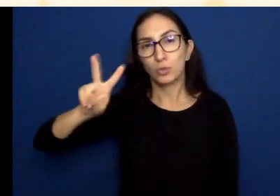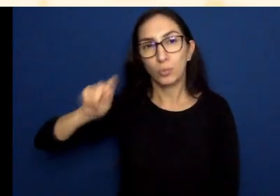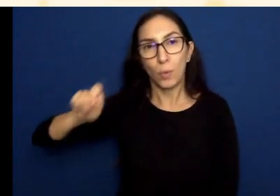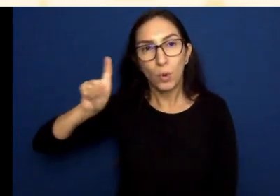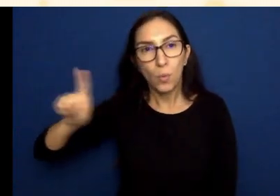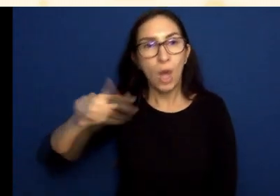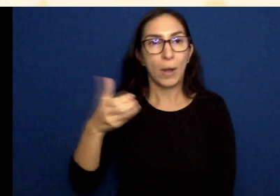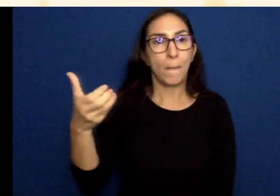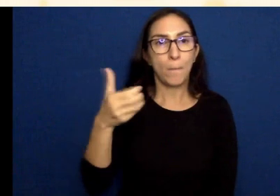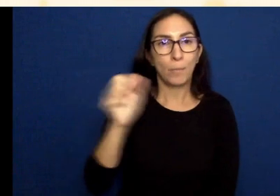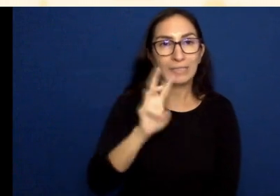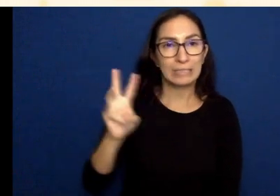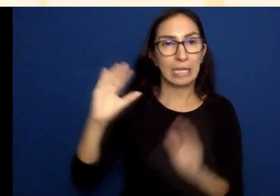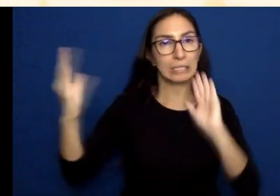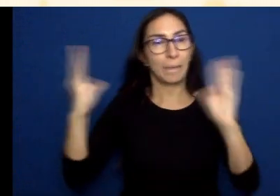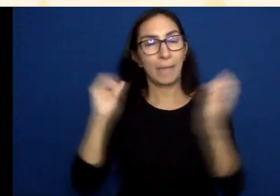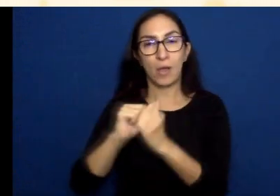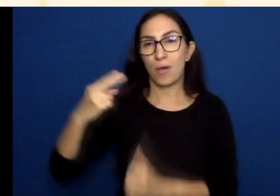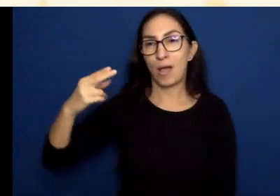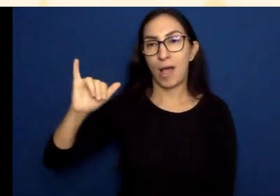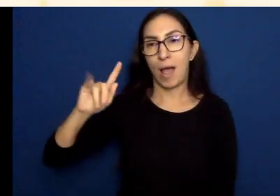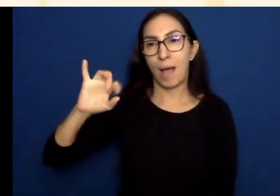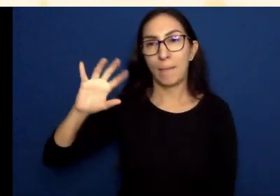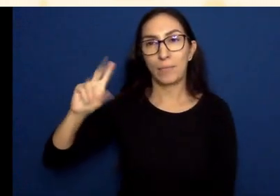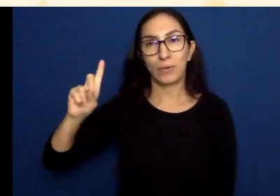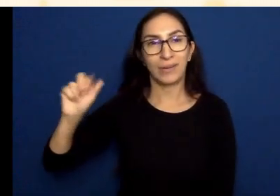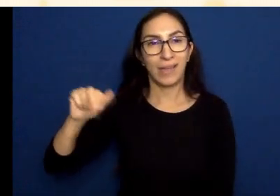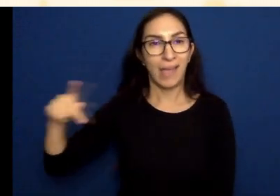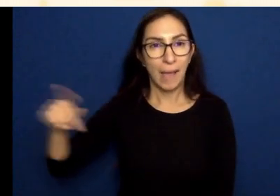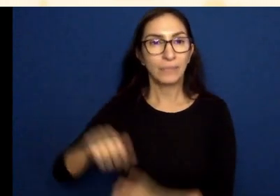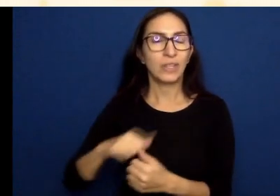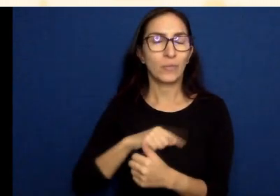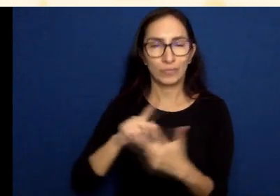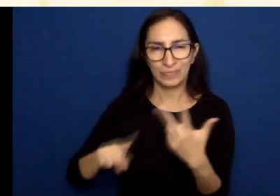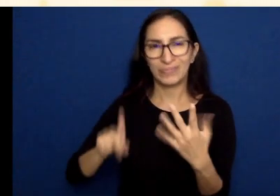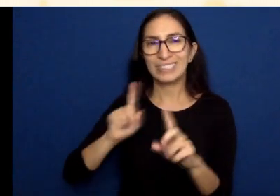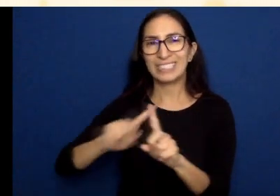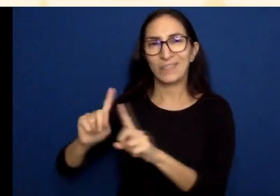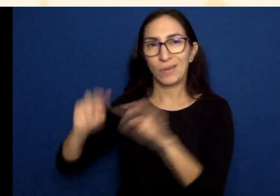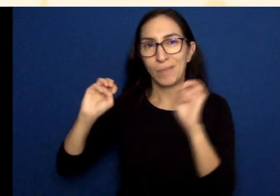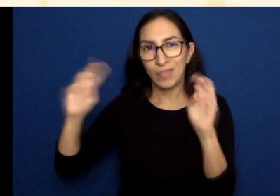No, it doesn't. [chuckles] It looks like that. It looks like this.